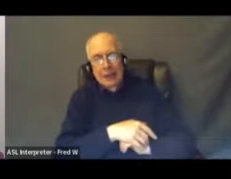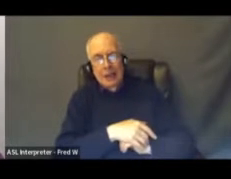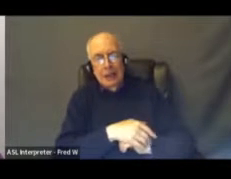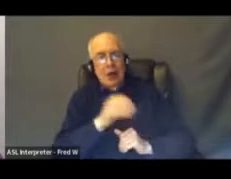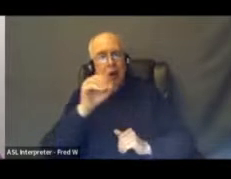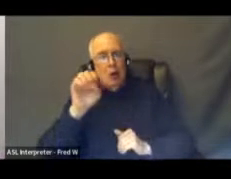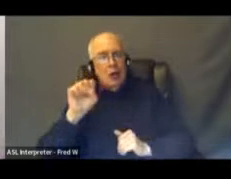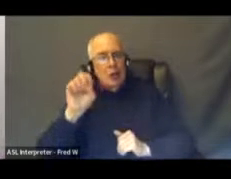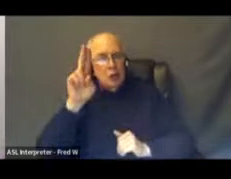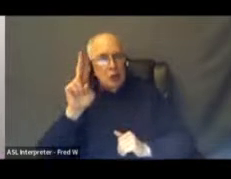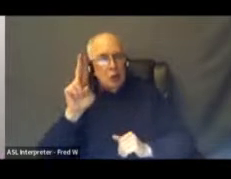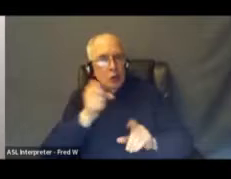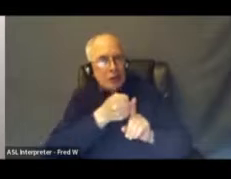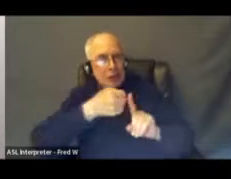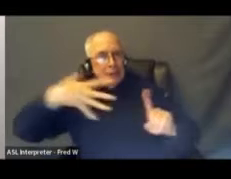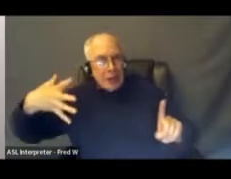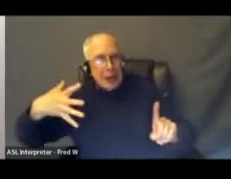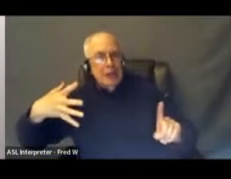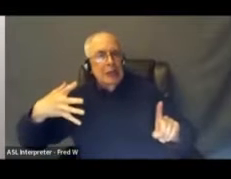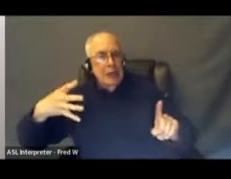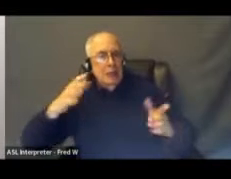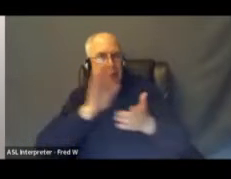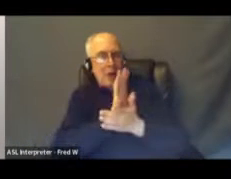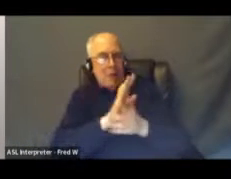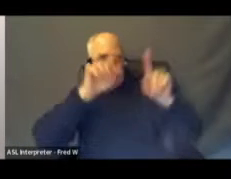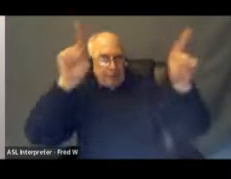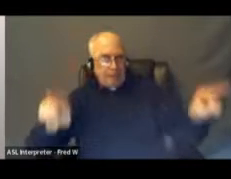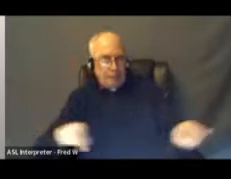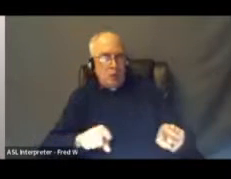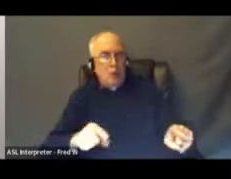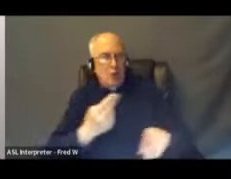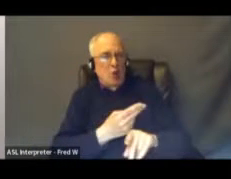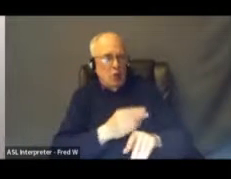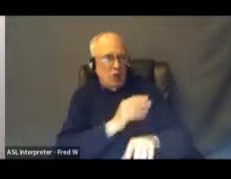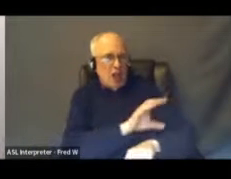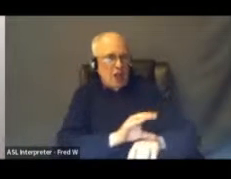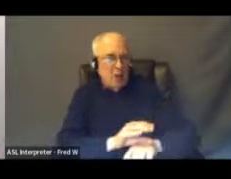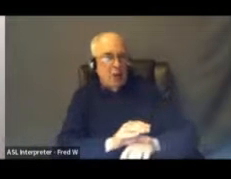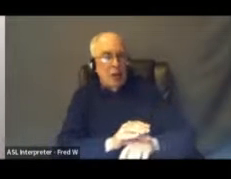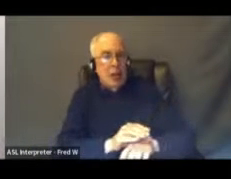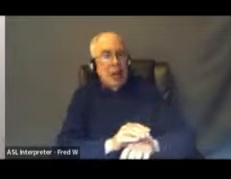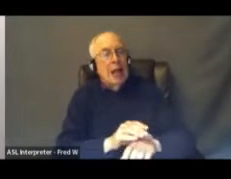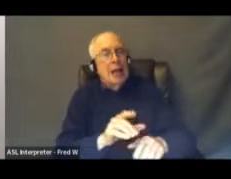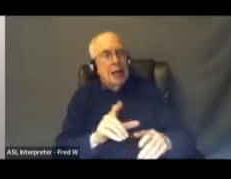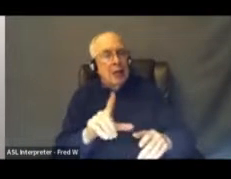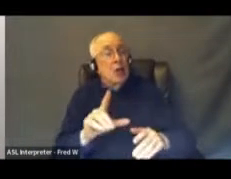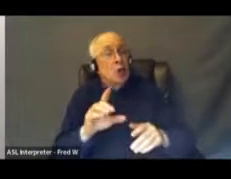version that we use in Colorado. The link that you've just received in the Zoom chat is directly to Ohio State